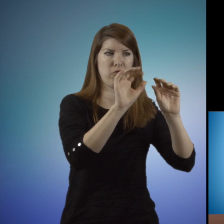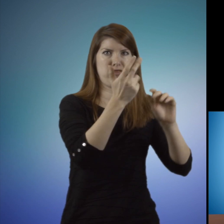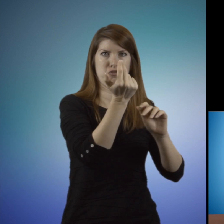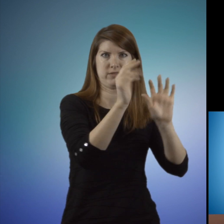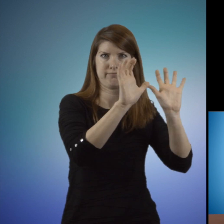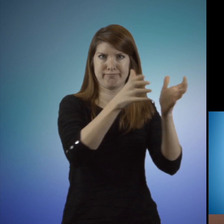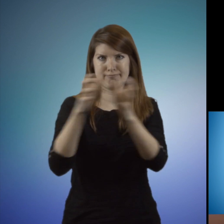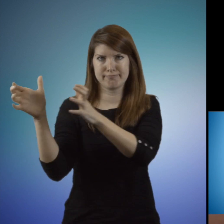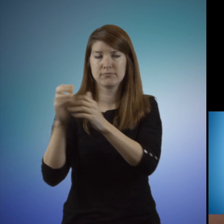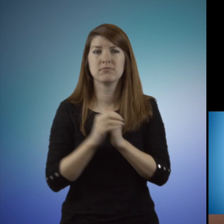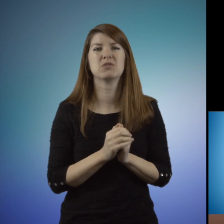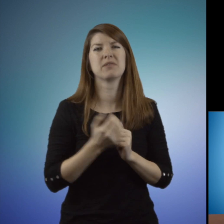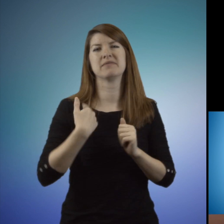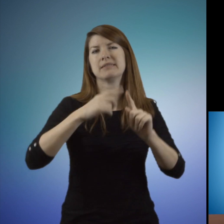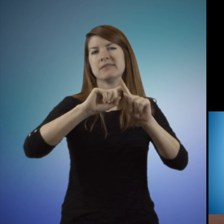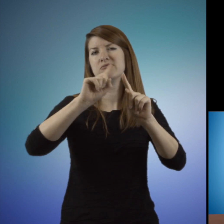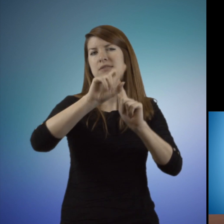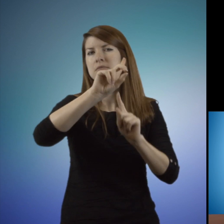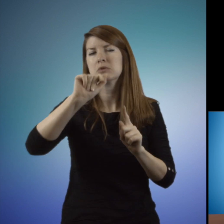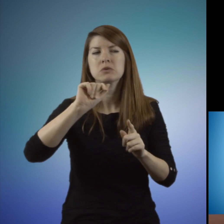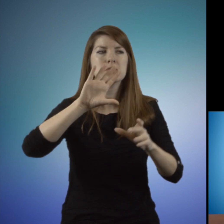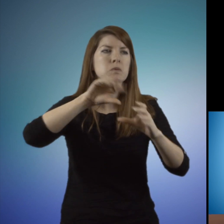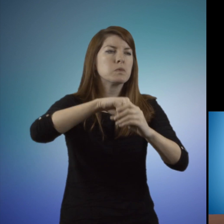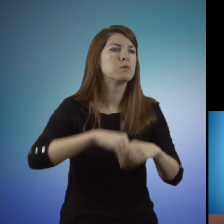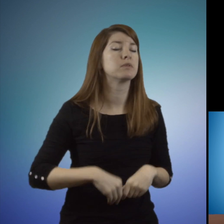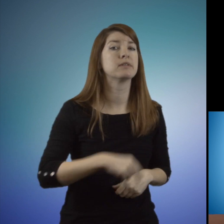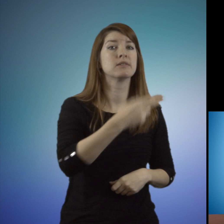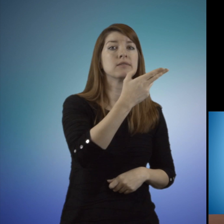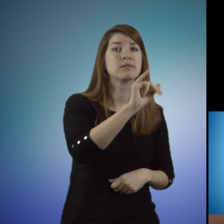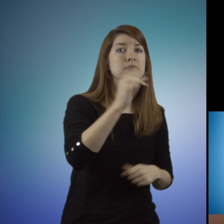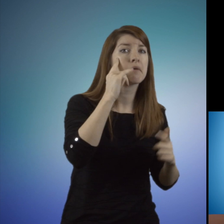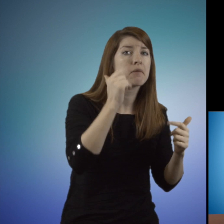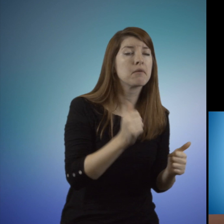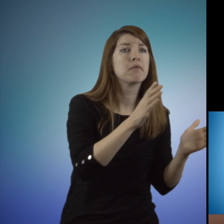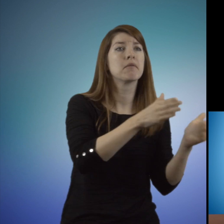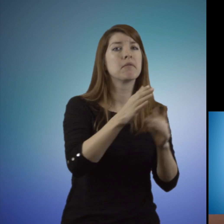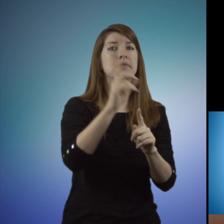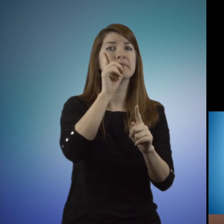So, the different disabilities include hearing impairment, deafness, deaf blindness,